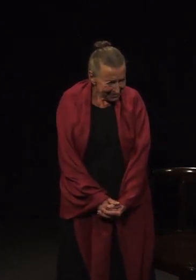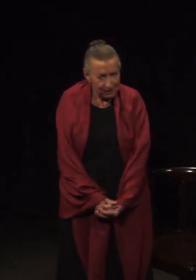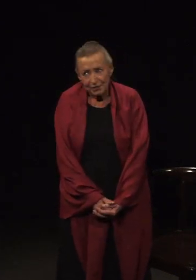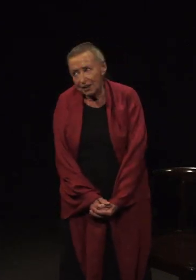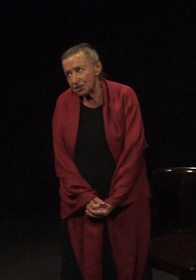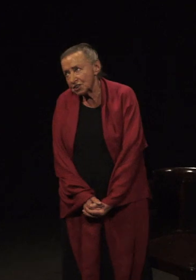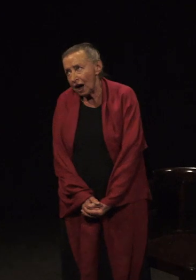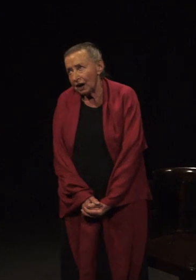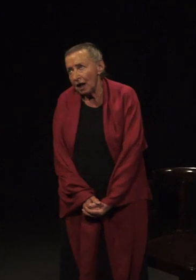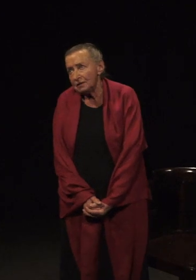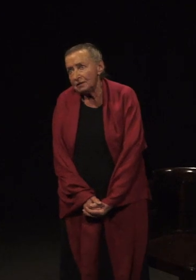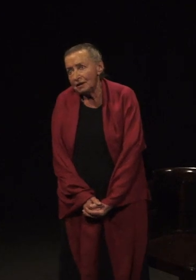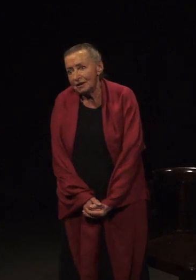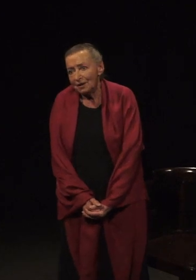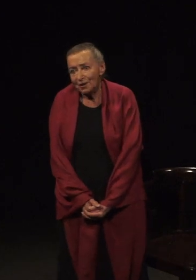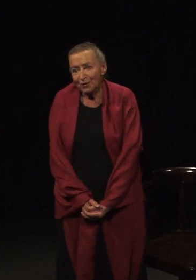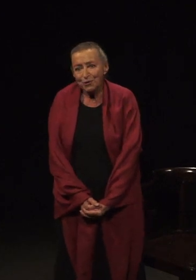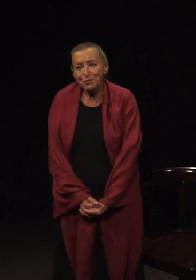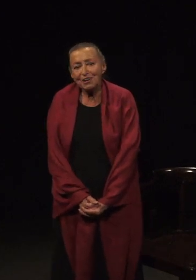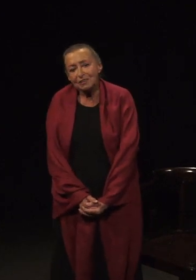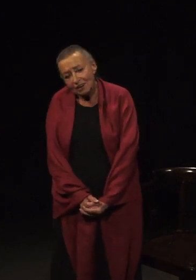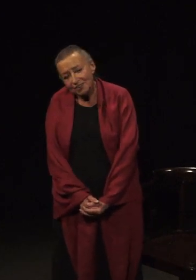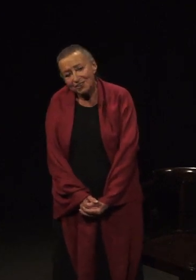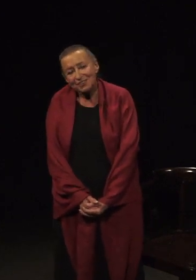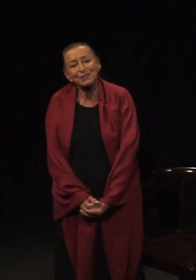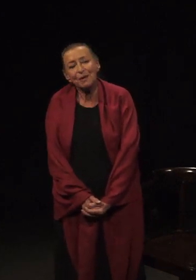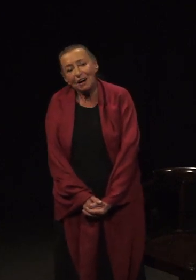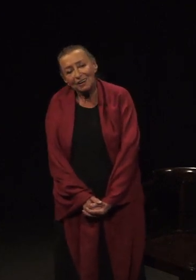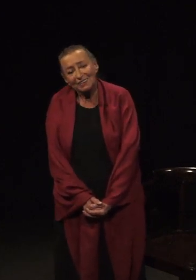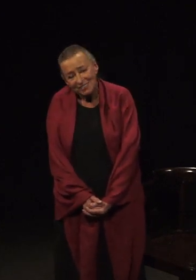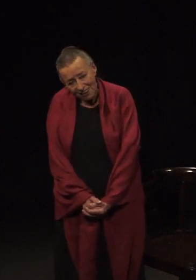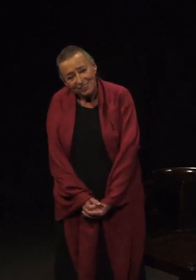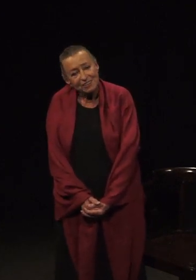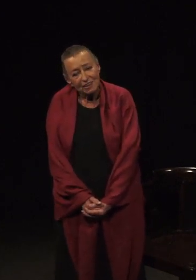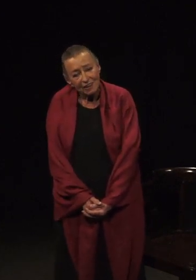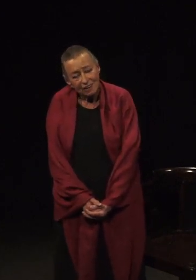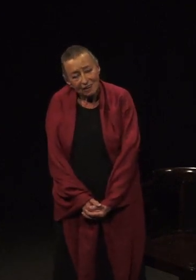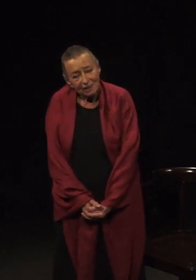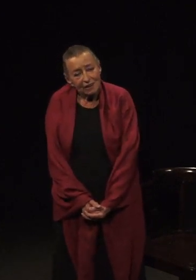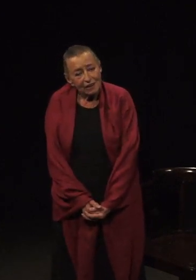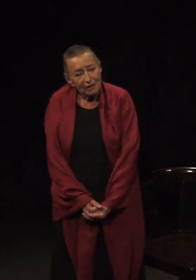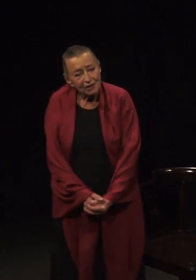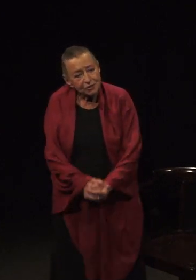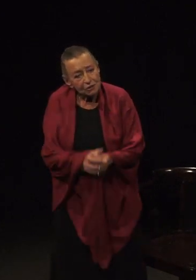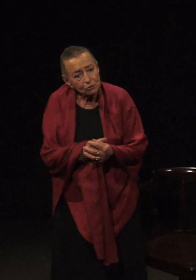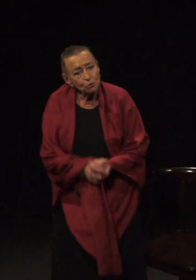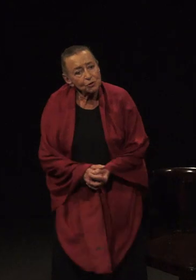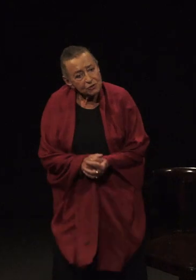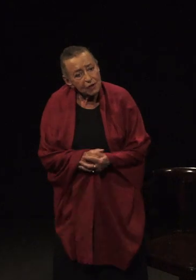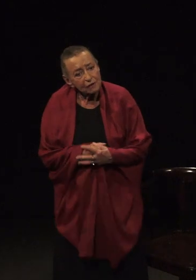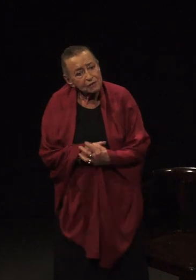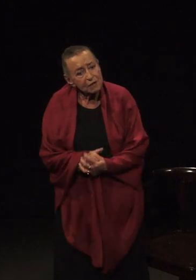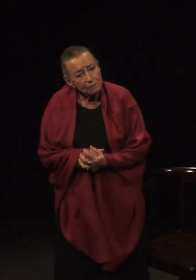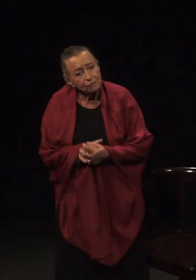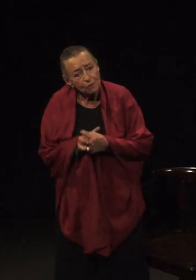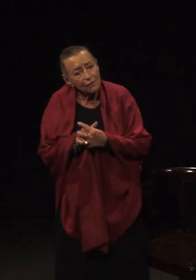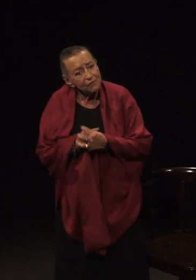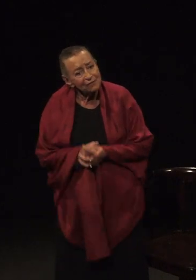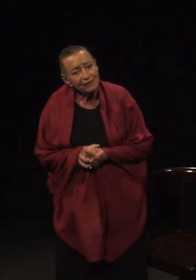to divert one's tastes and heart. But who can rule the heart?